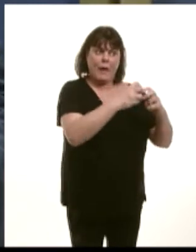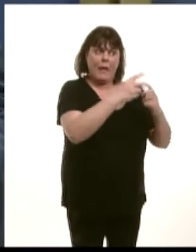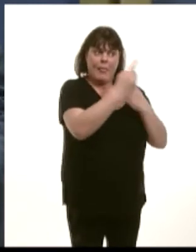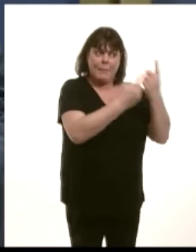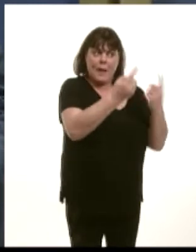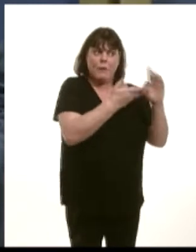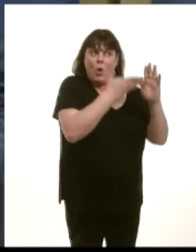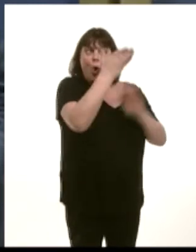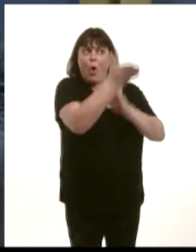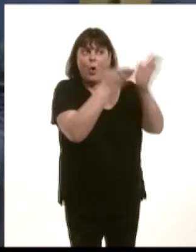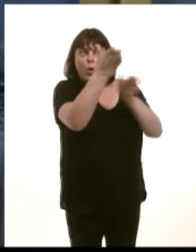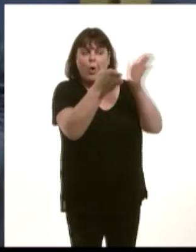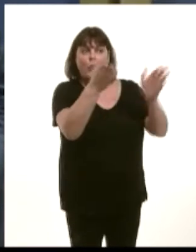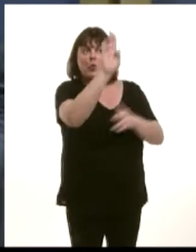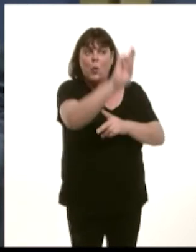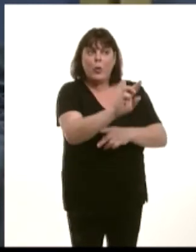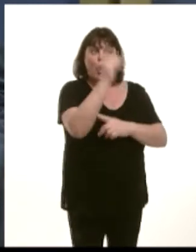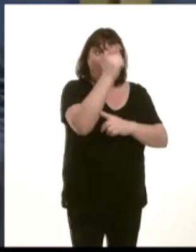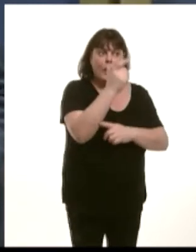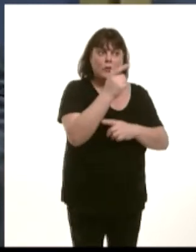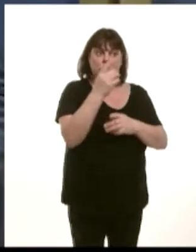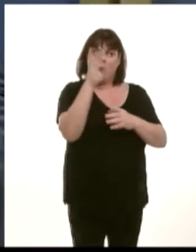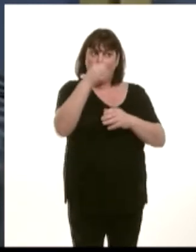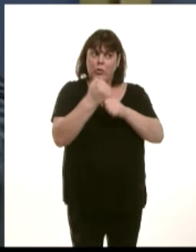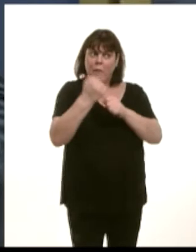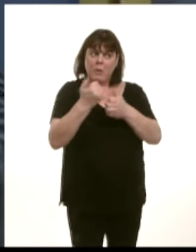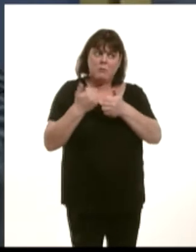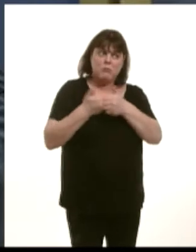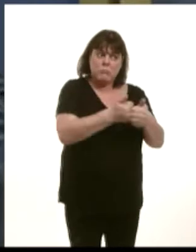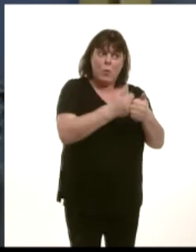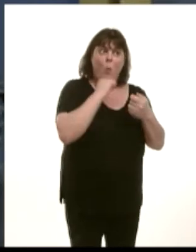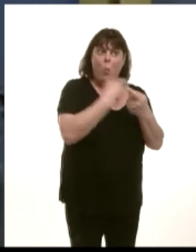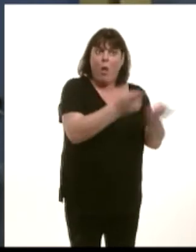to spread the word amongst young people about the huge benefits of living a healthy lifestyle?